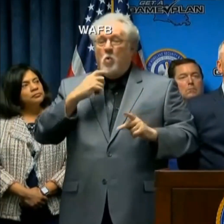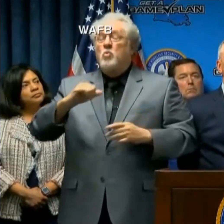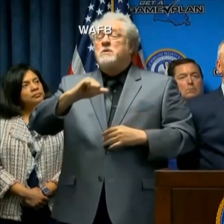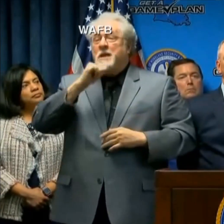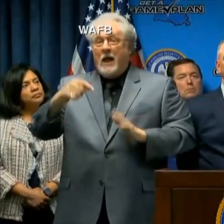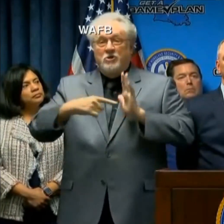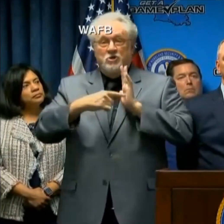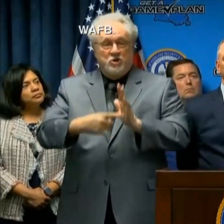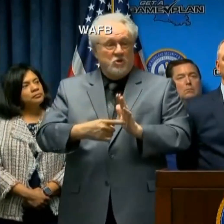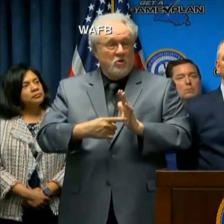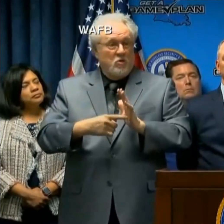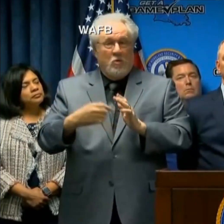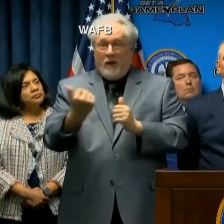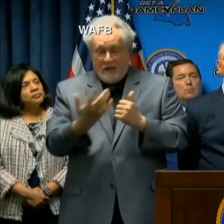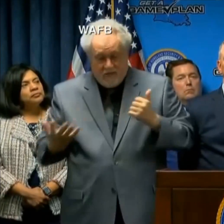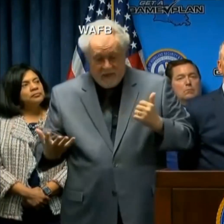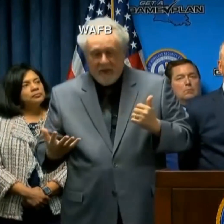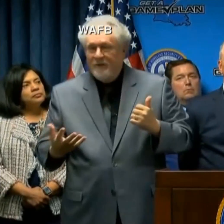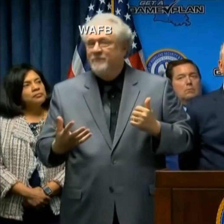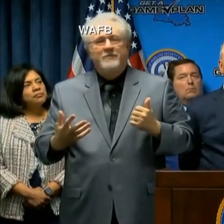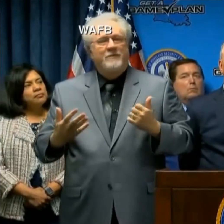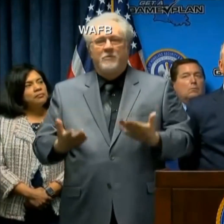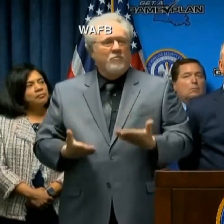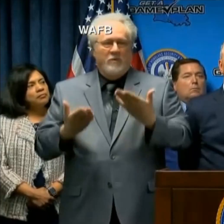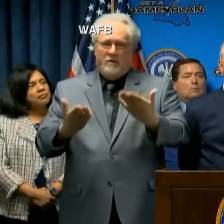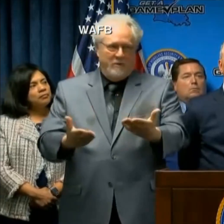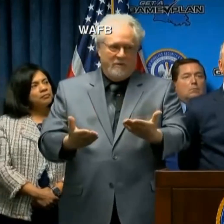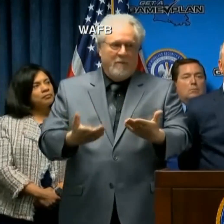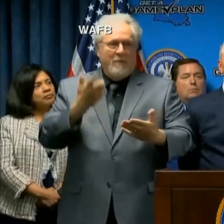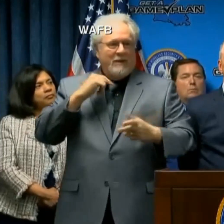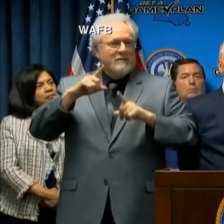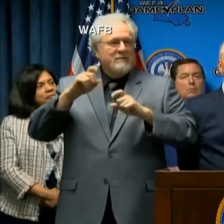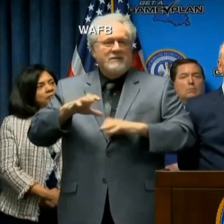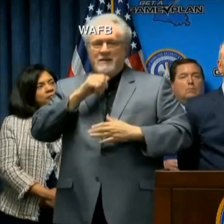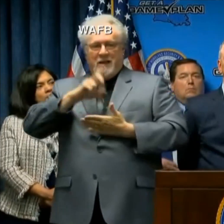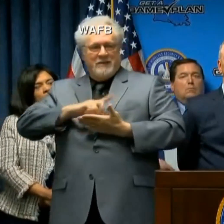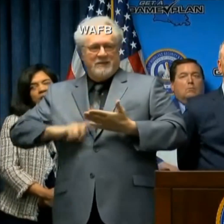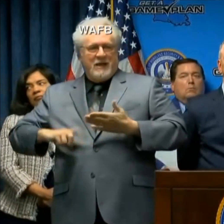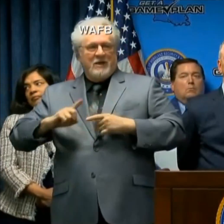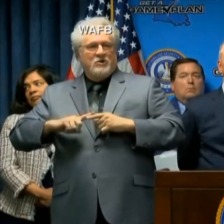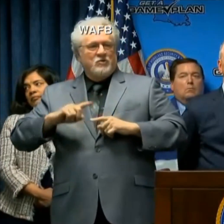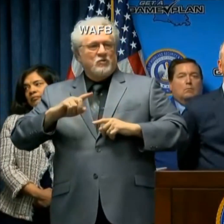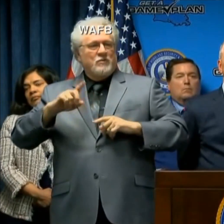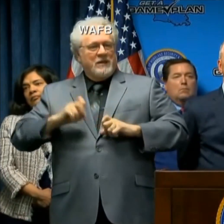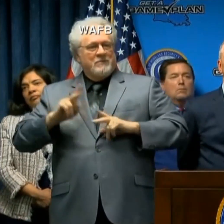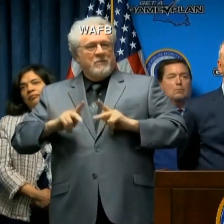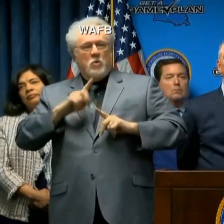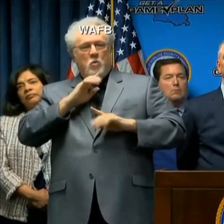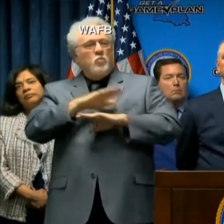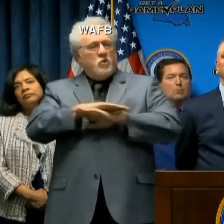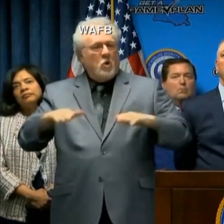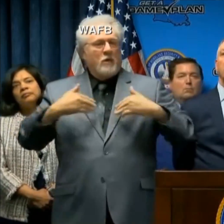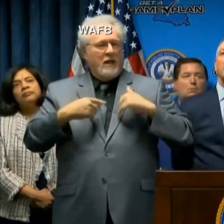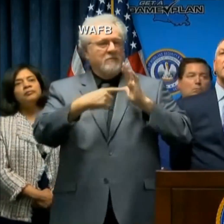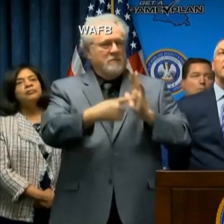symptoms is not currently recommendation because the test is not designed to test people who will get redundant that sometimes just one more person the